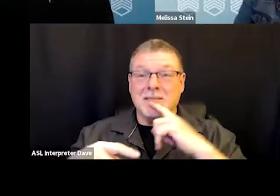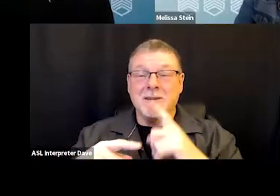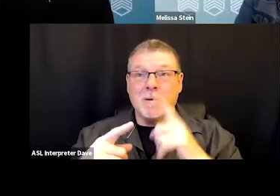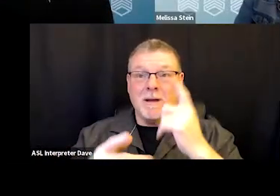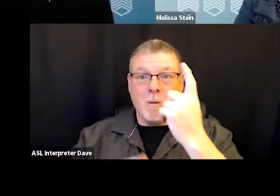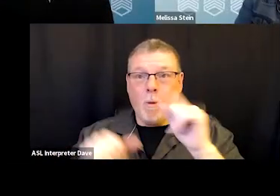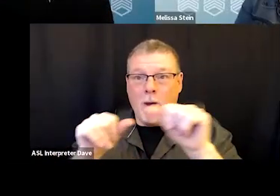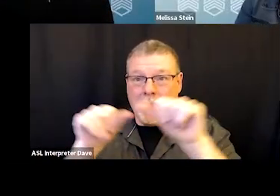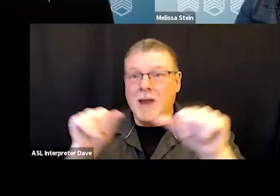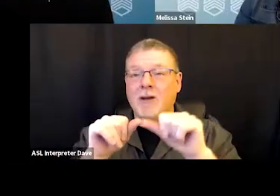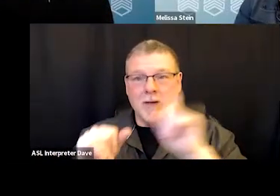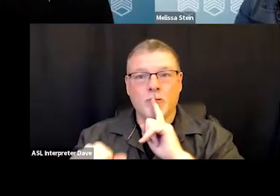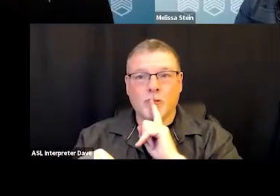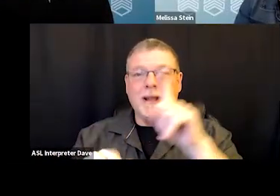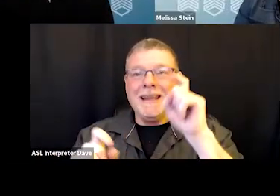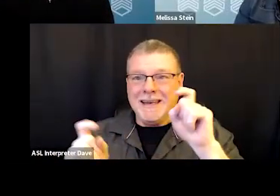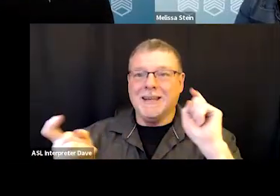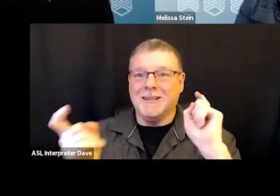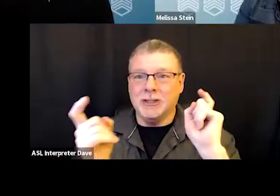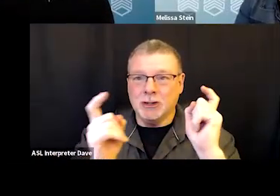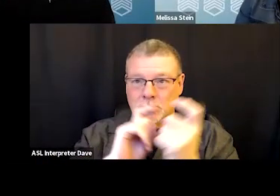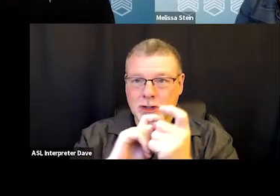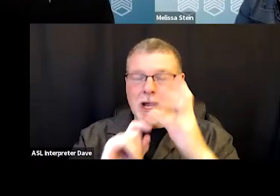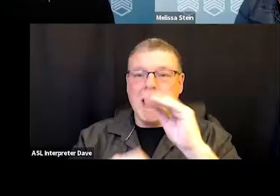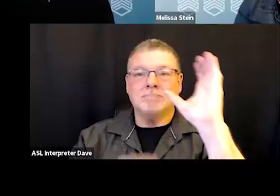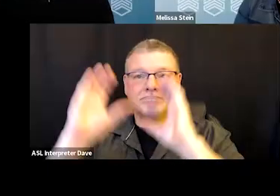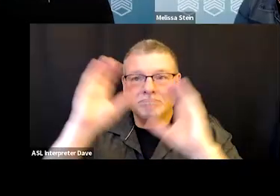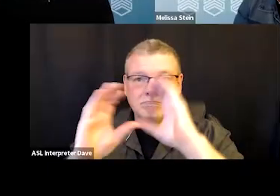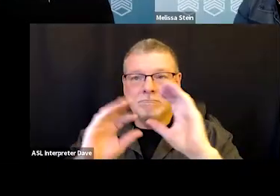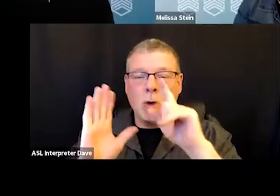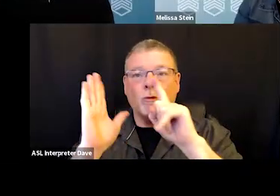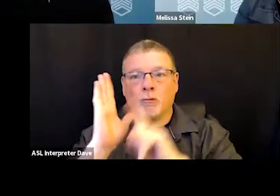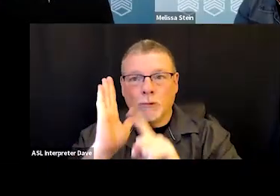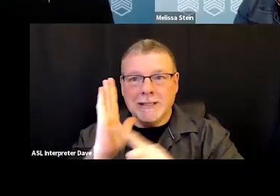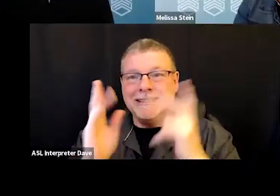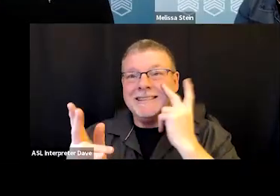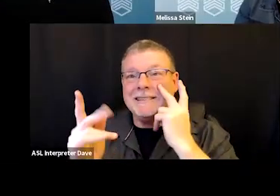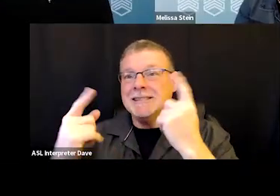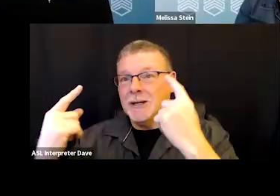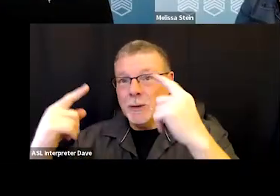where we really need to evolve and explore and research and see what works and what doesn't work for them.